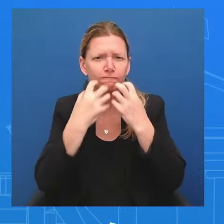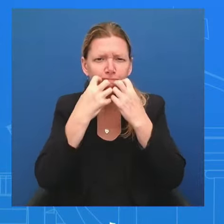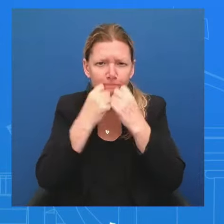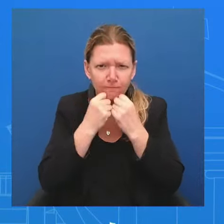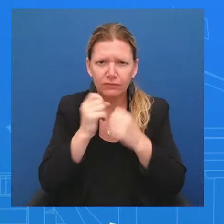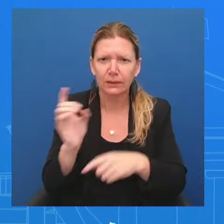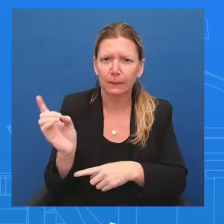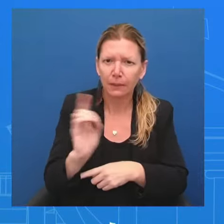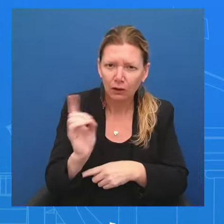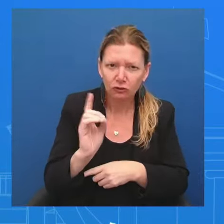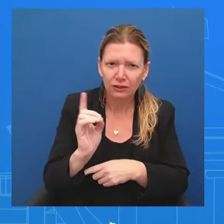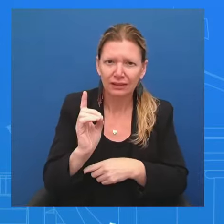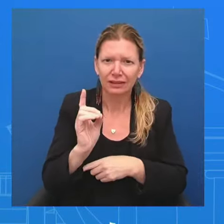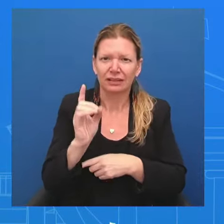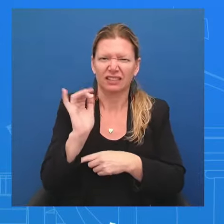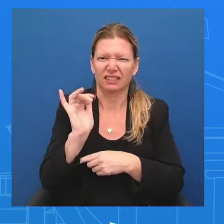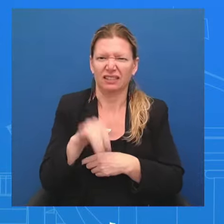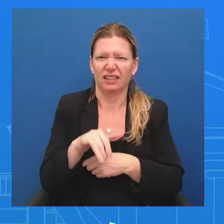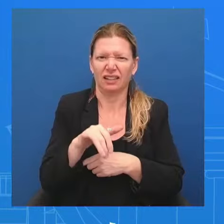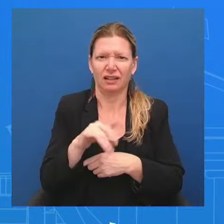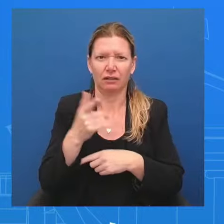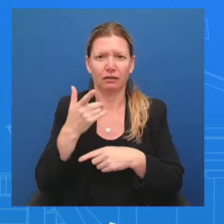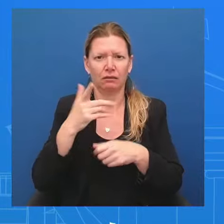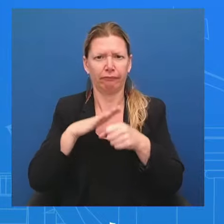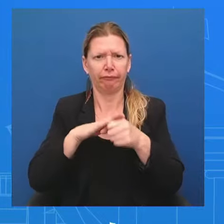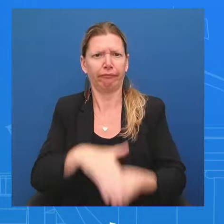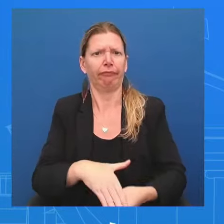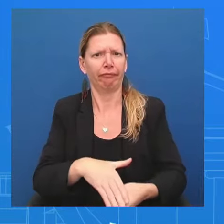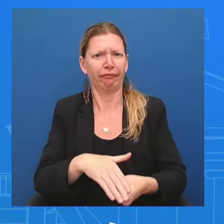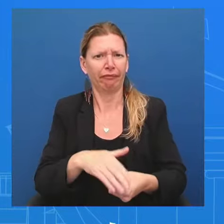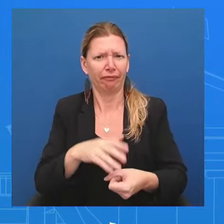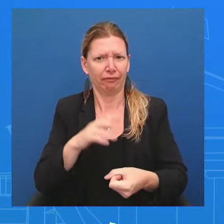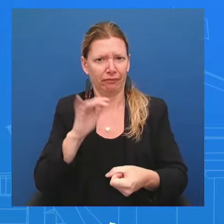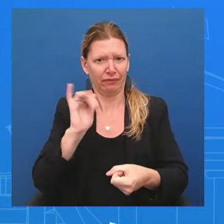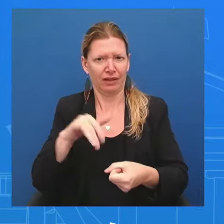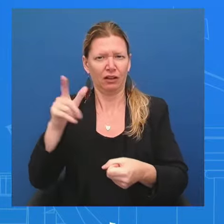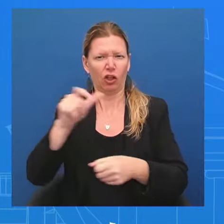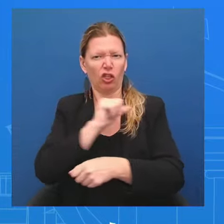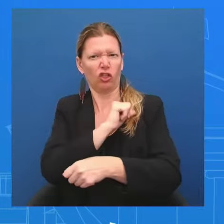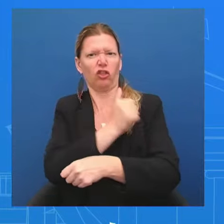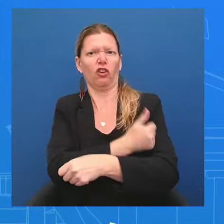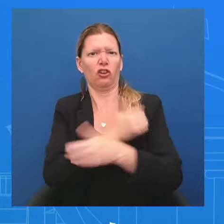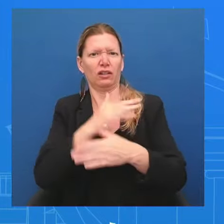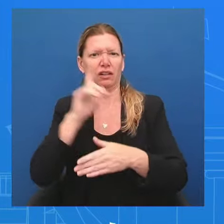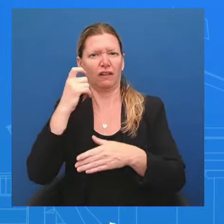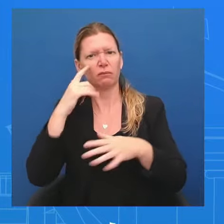and it is a tool to quell dissent and silent tactics.